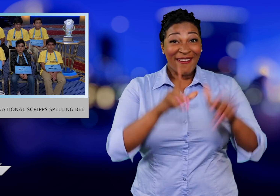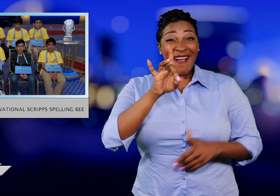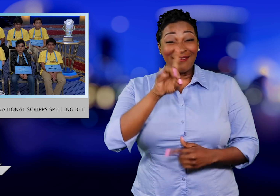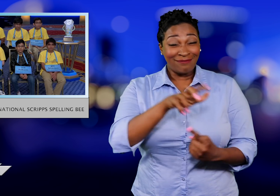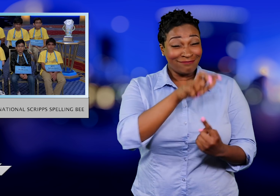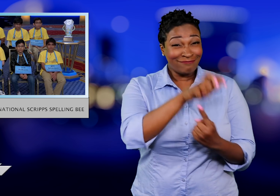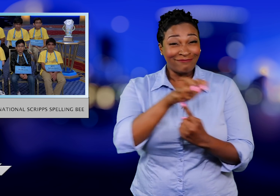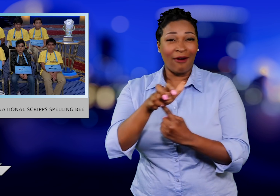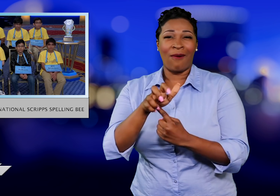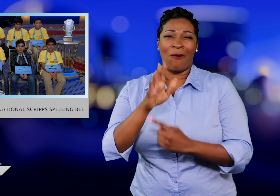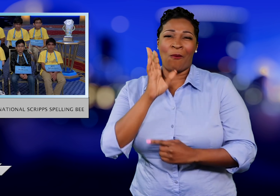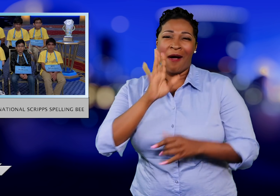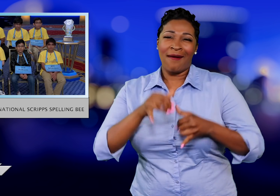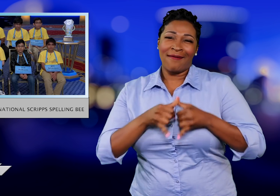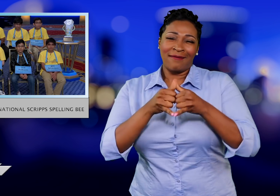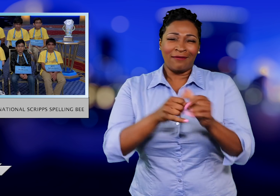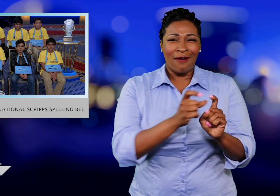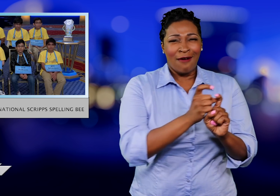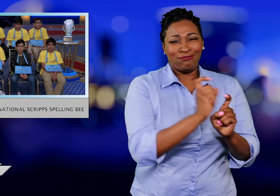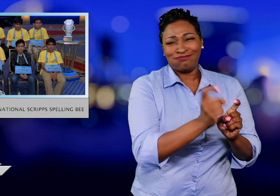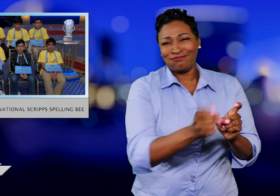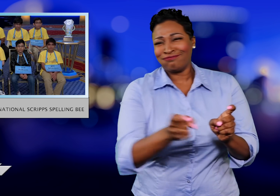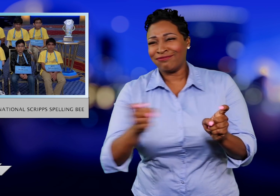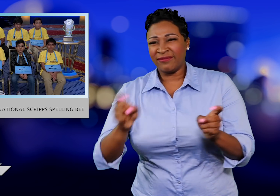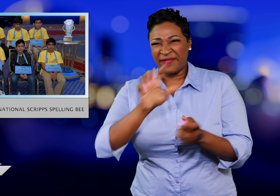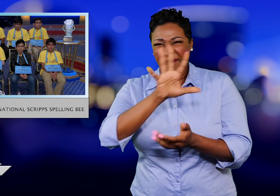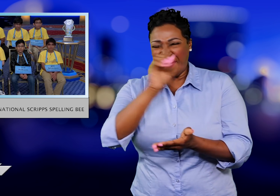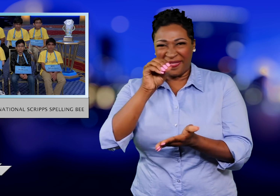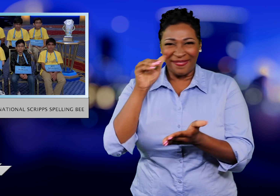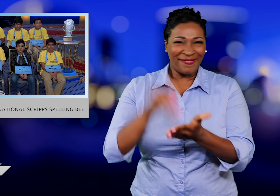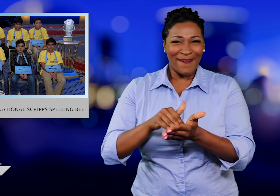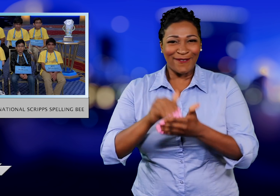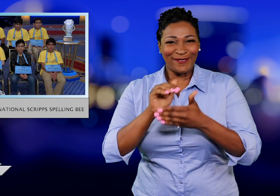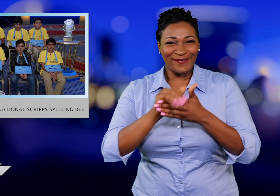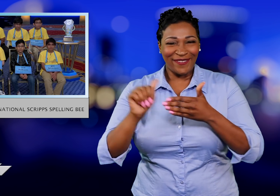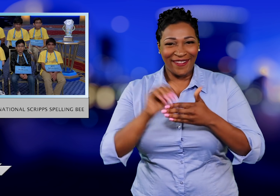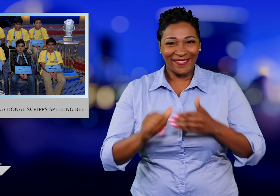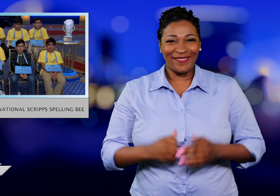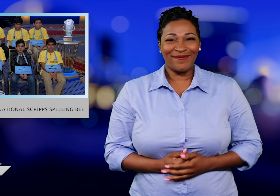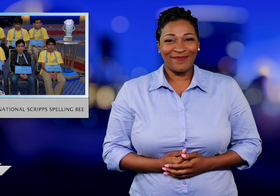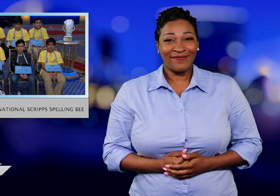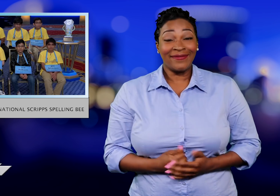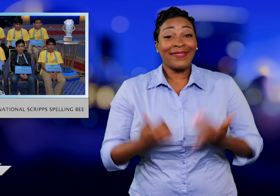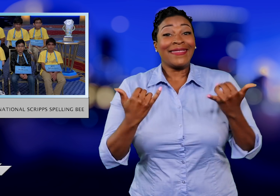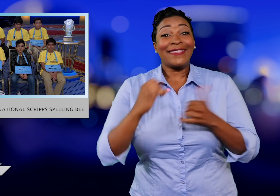All eight will receive a $50,000 prize.